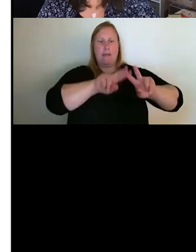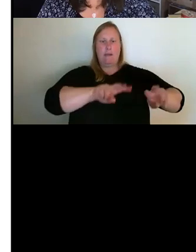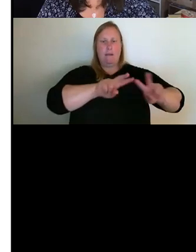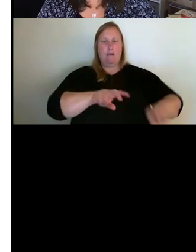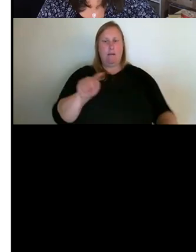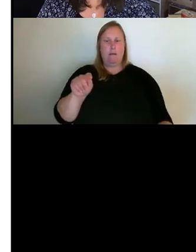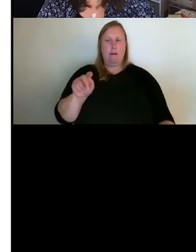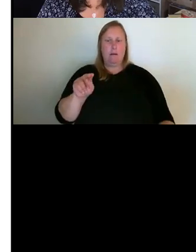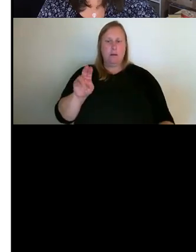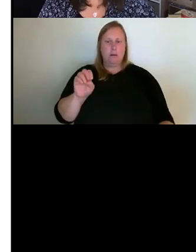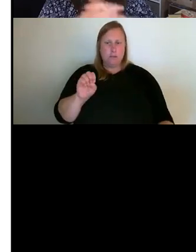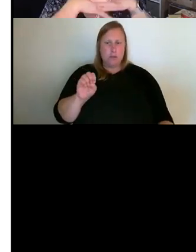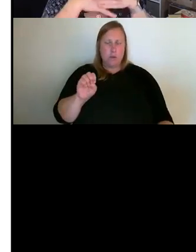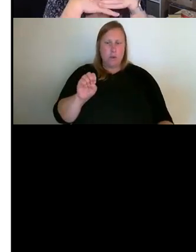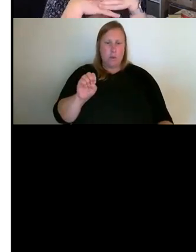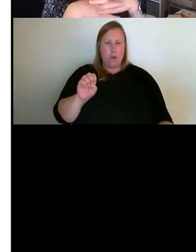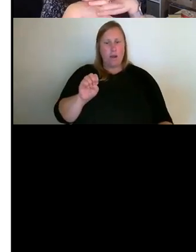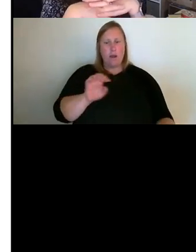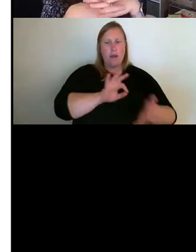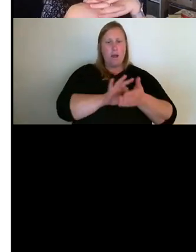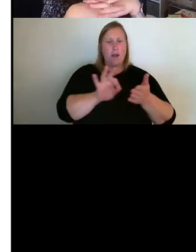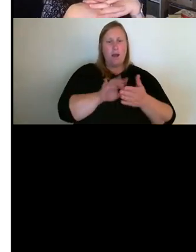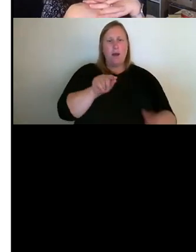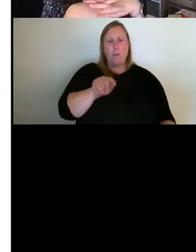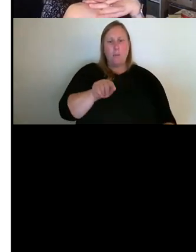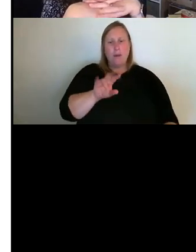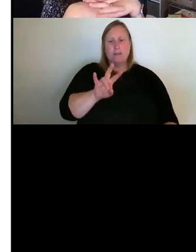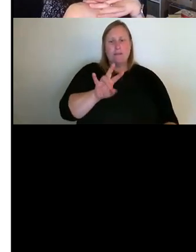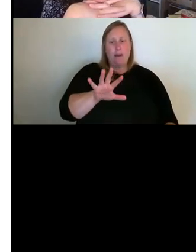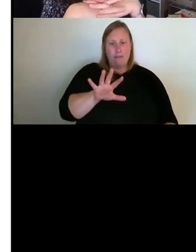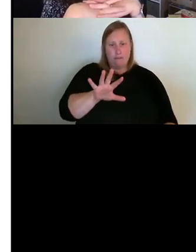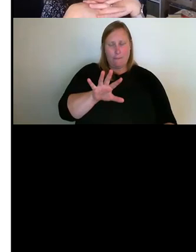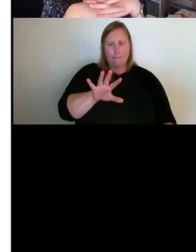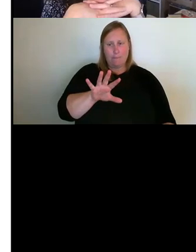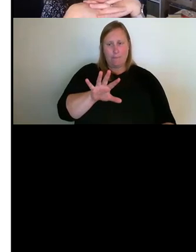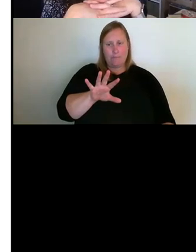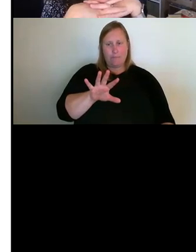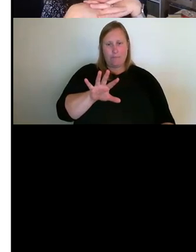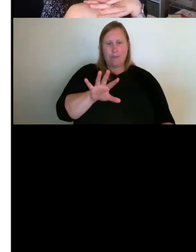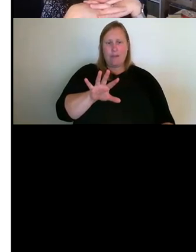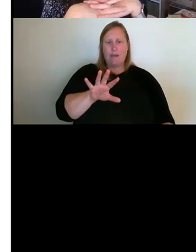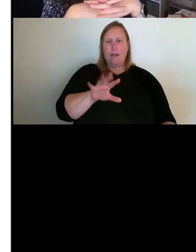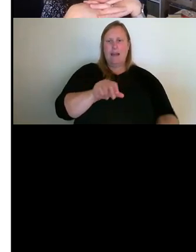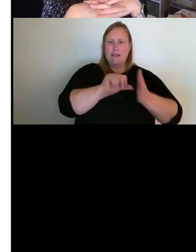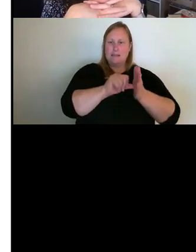Glenda's tweet got a score of 7.5. It is highlighting the text in the blue color to